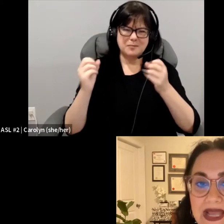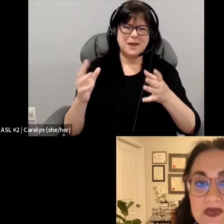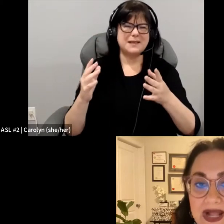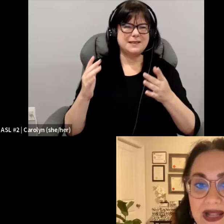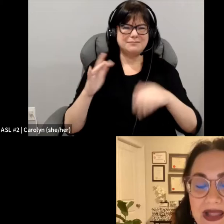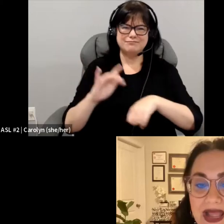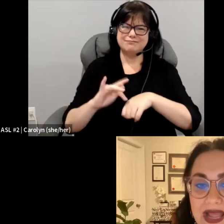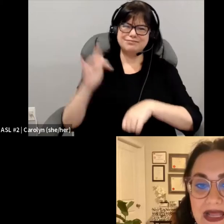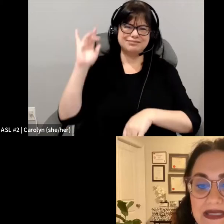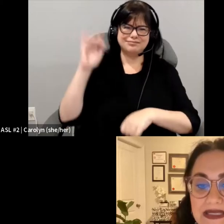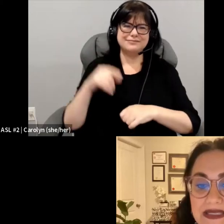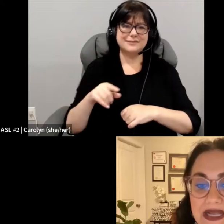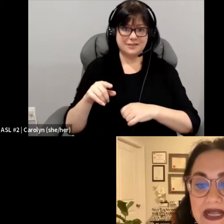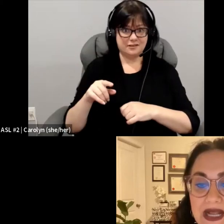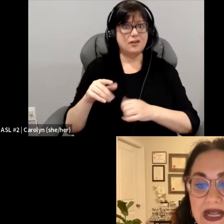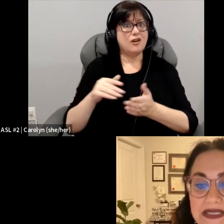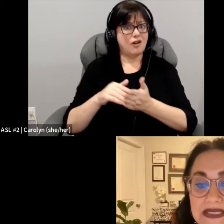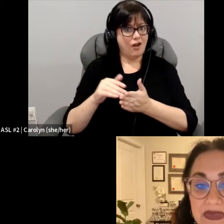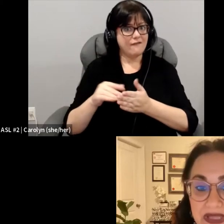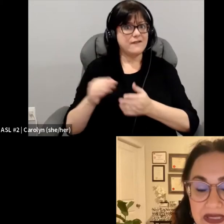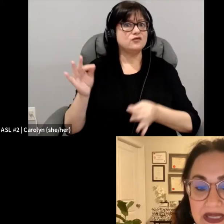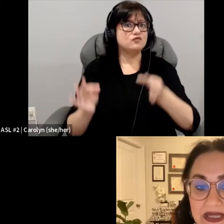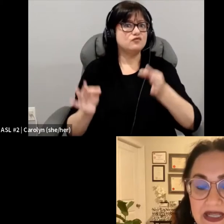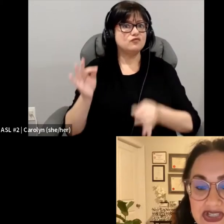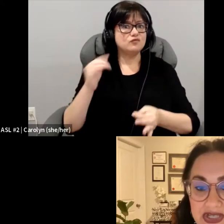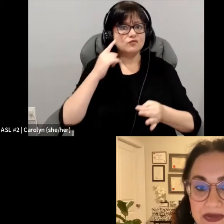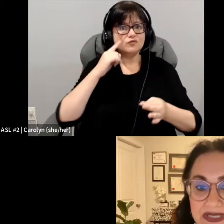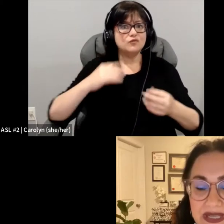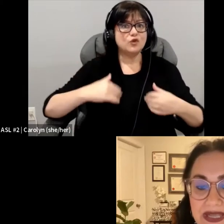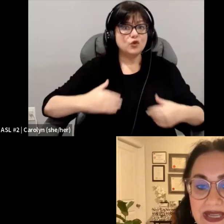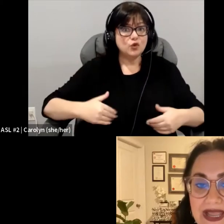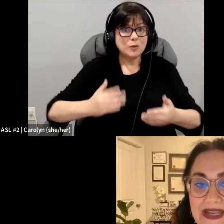AS WELL AS DISABILITY ISSUES.